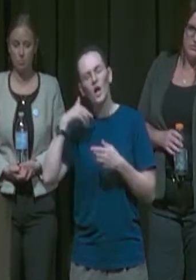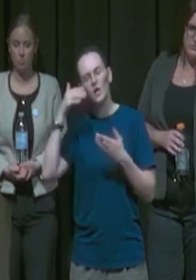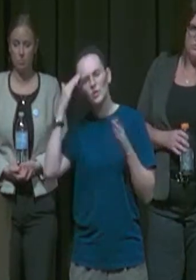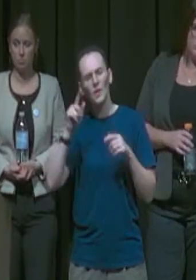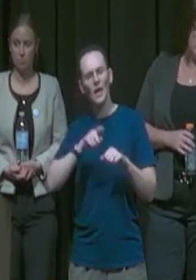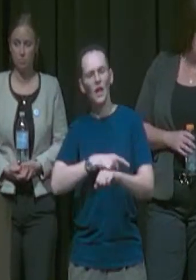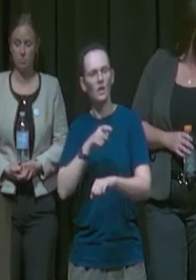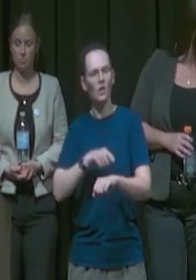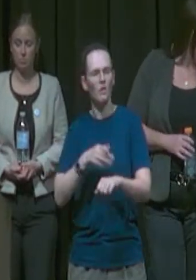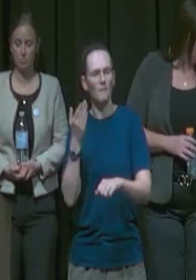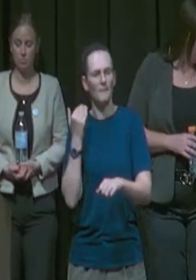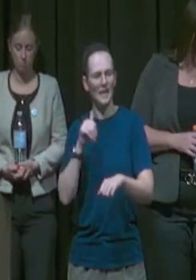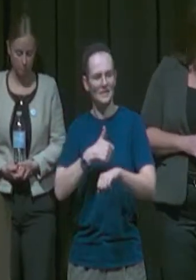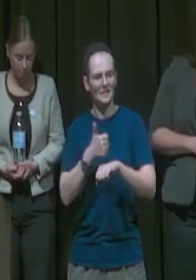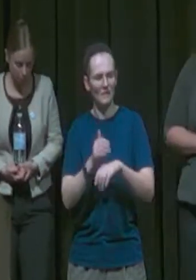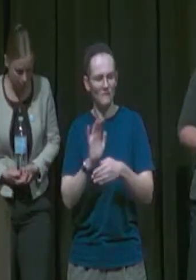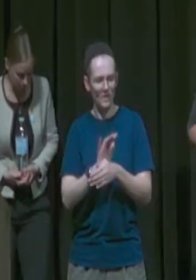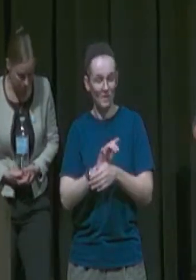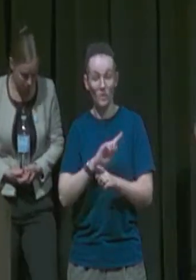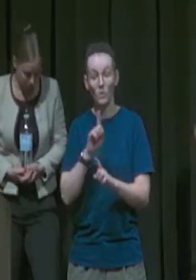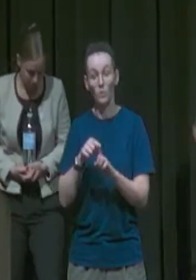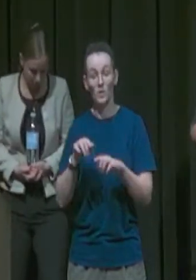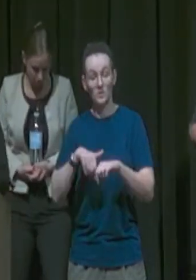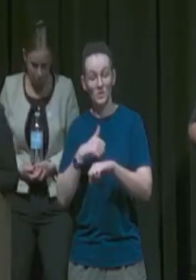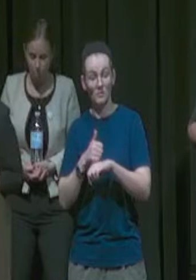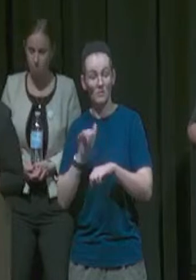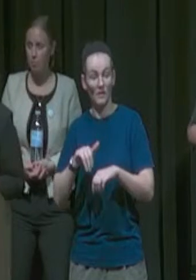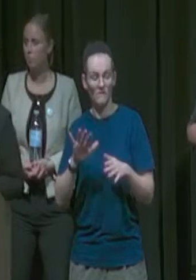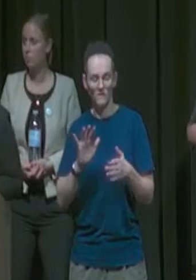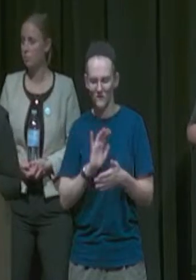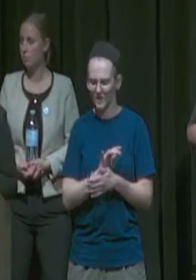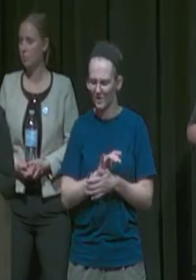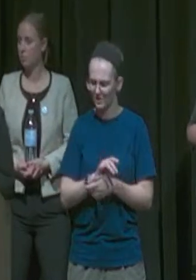at that at the time that we did the video and it Stephanie I want to ask you it was earlier this